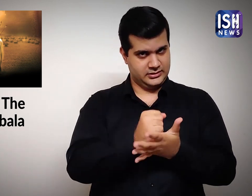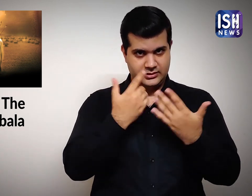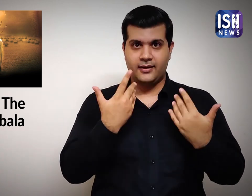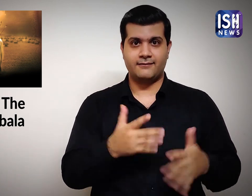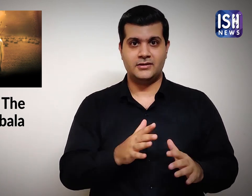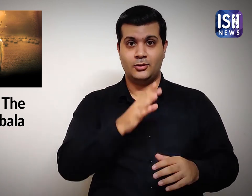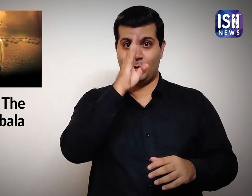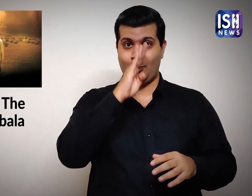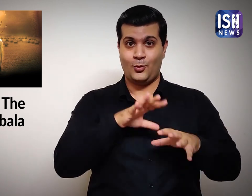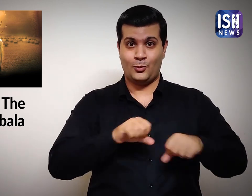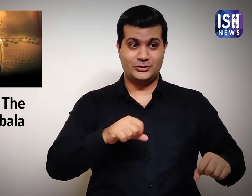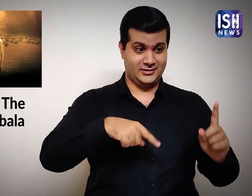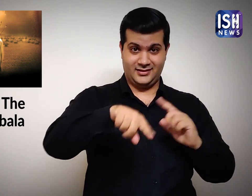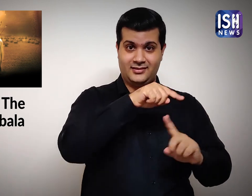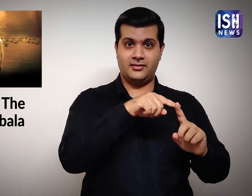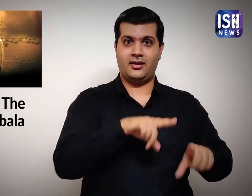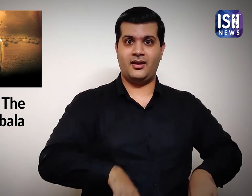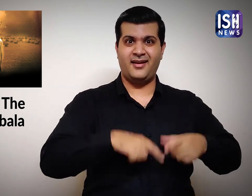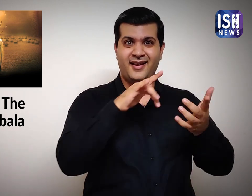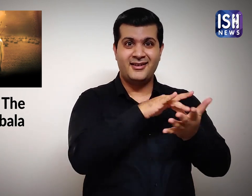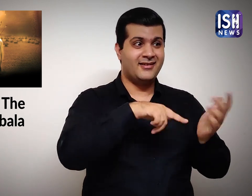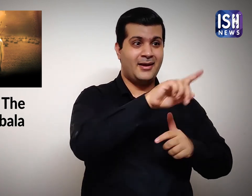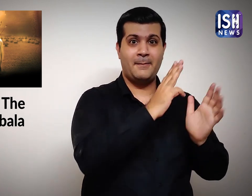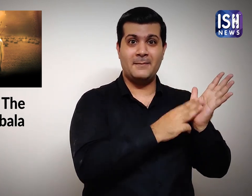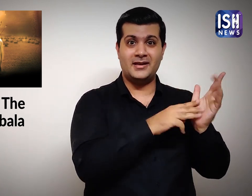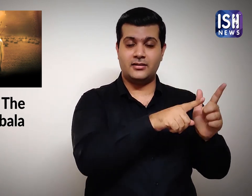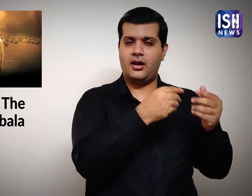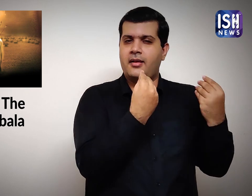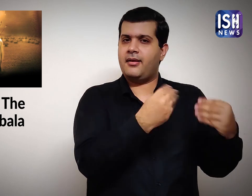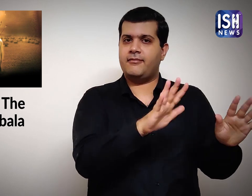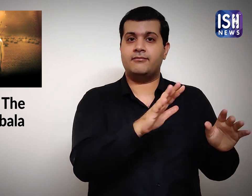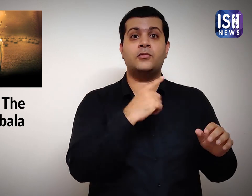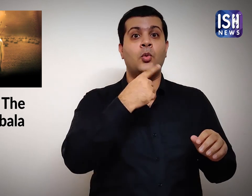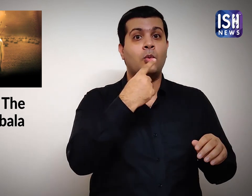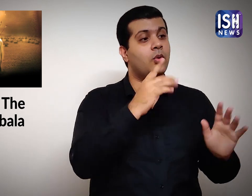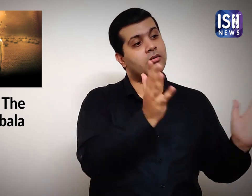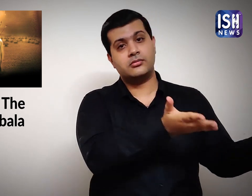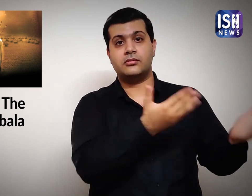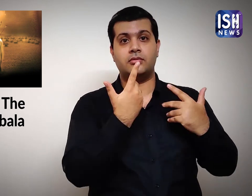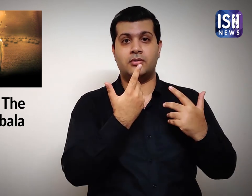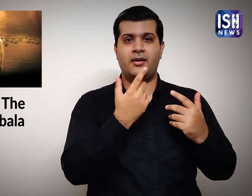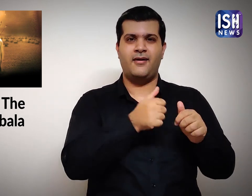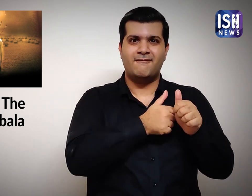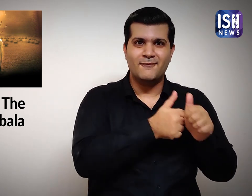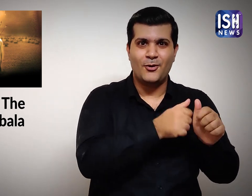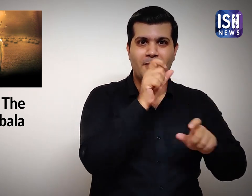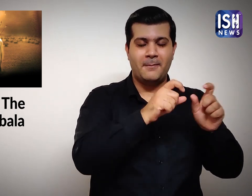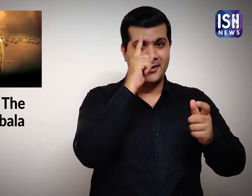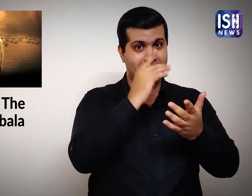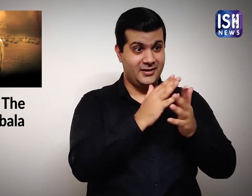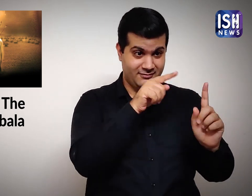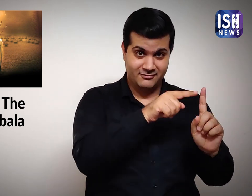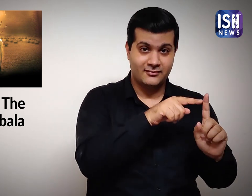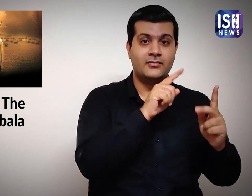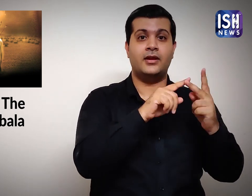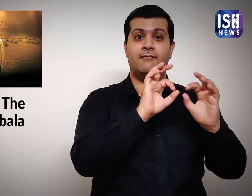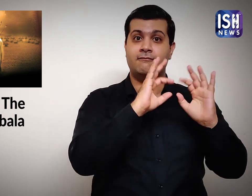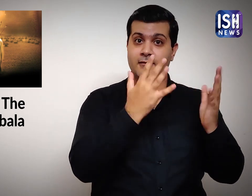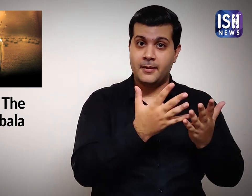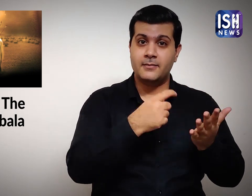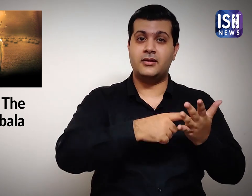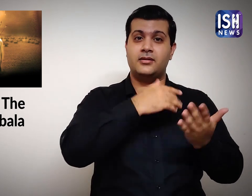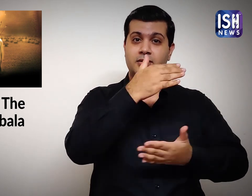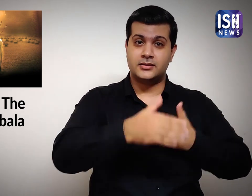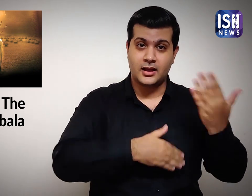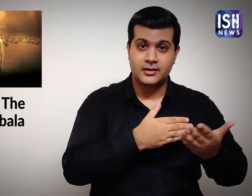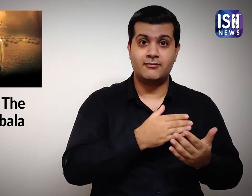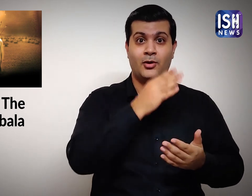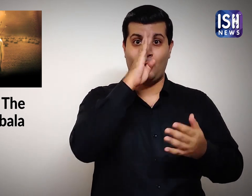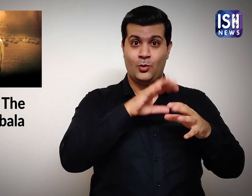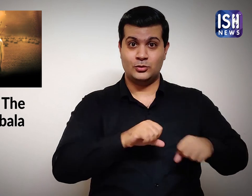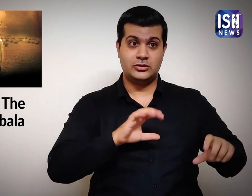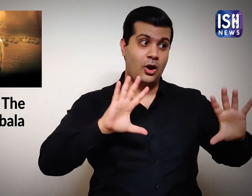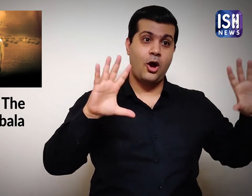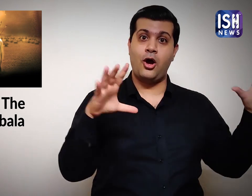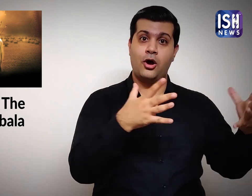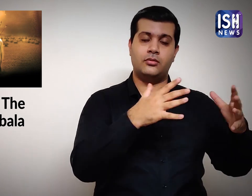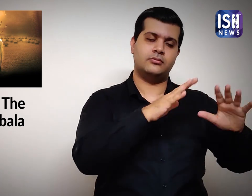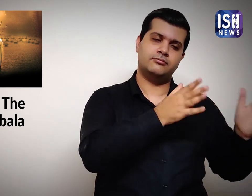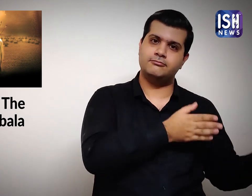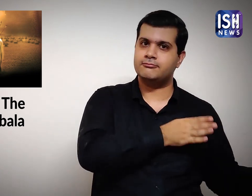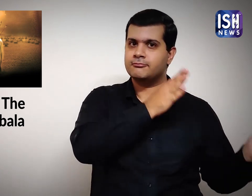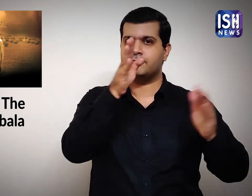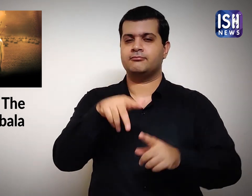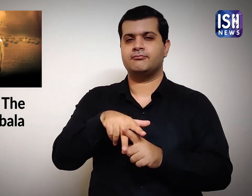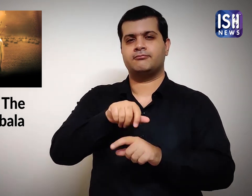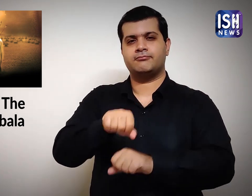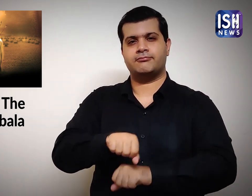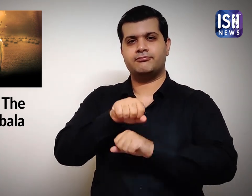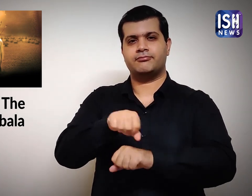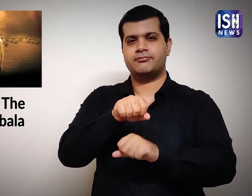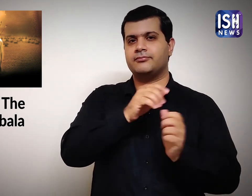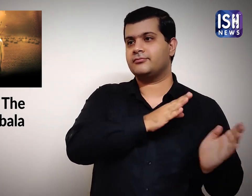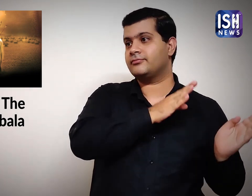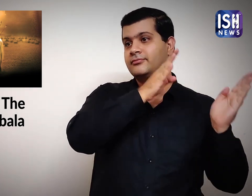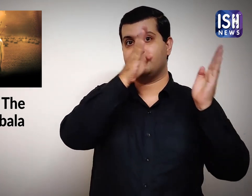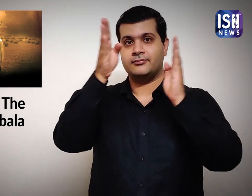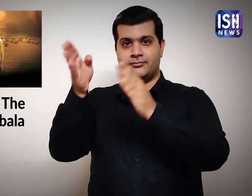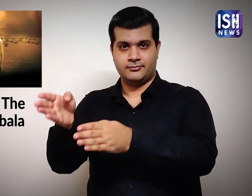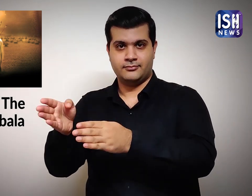With his firm decision, he left Medina for Kufa with his family, relatives and followers, in a caravan.